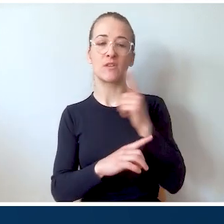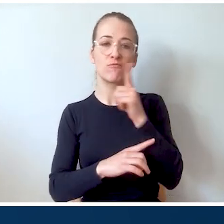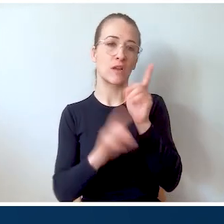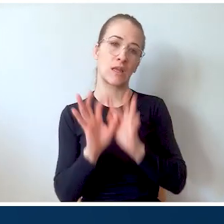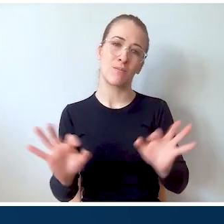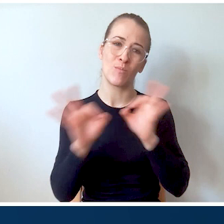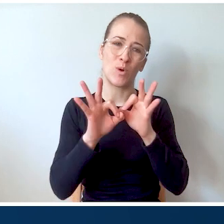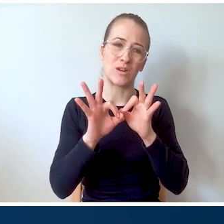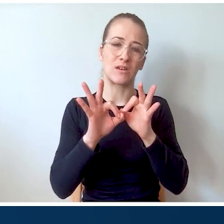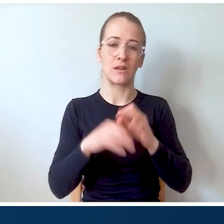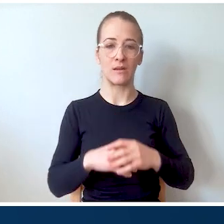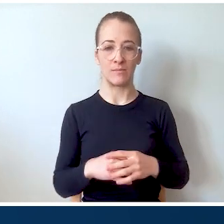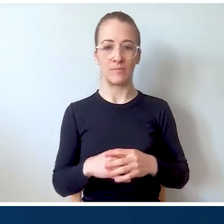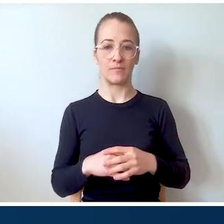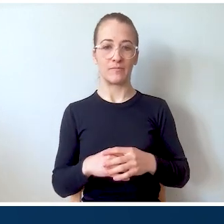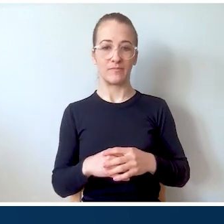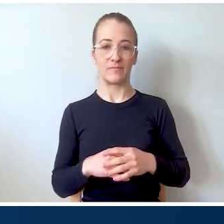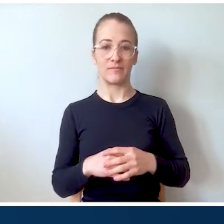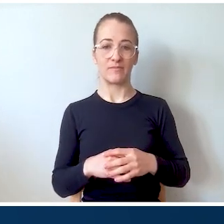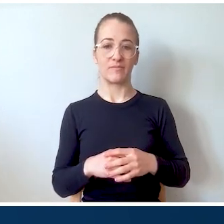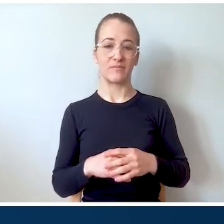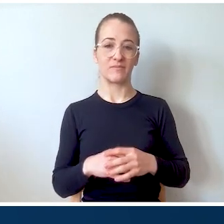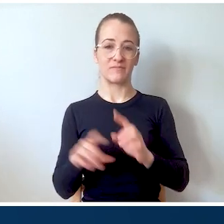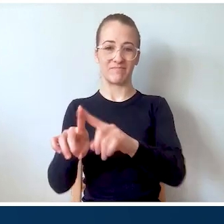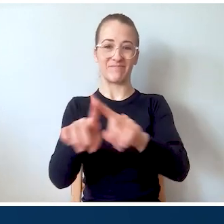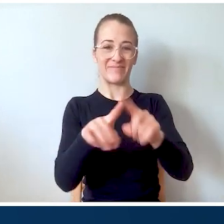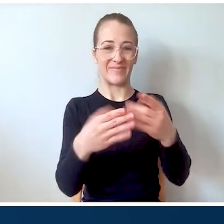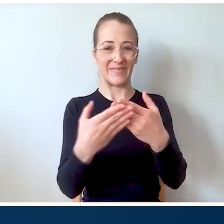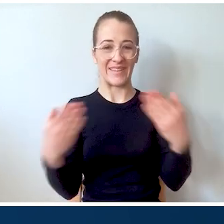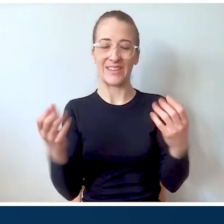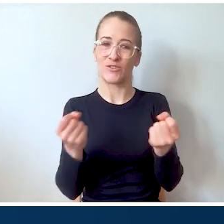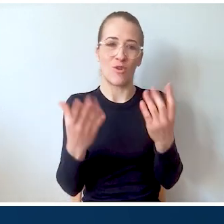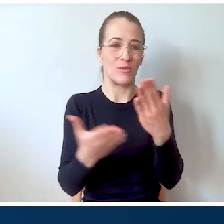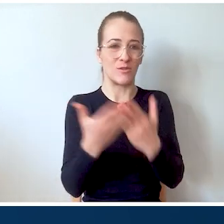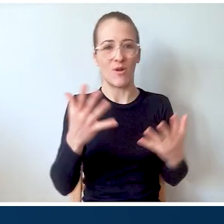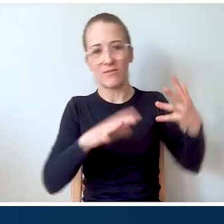So, yeah, no, all of these things are so much a part of who I am today.